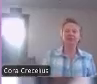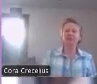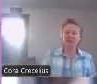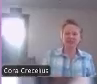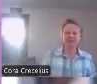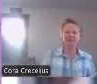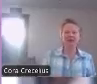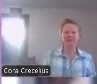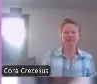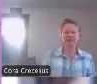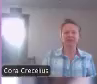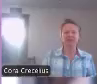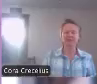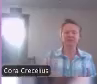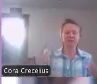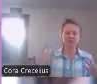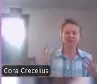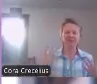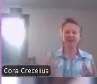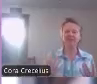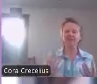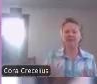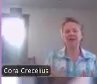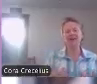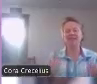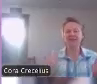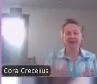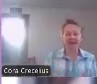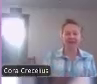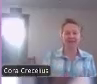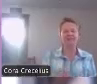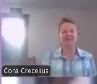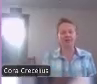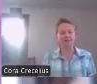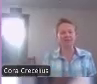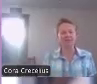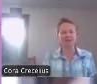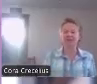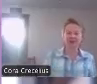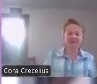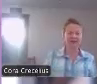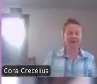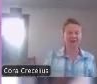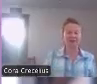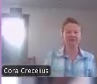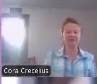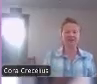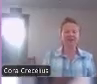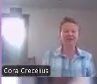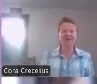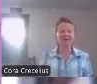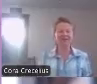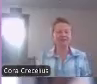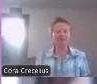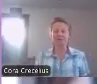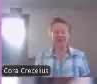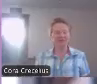hugely beneficial to tailor and to enhance our mission and our values.